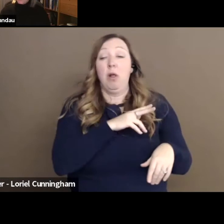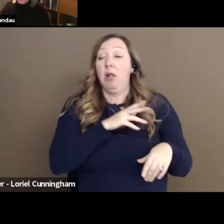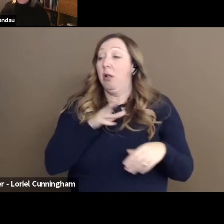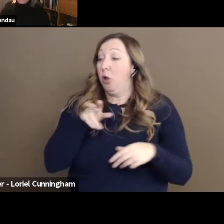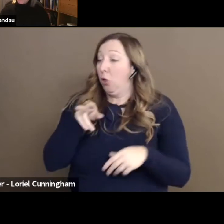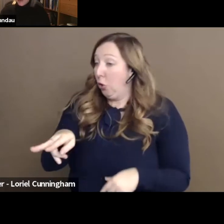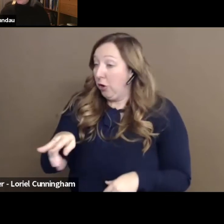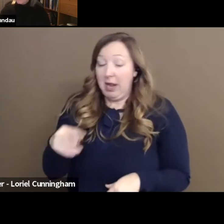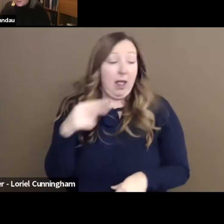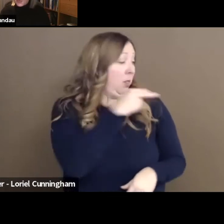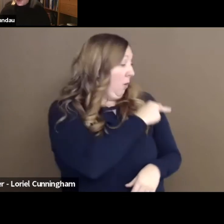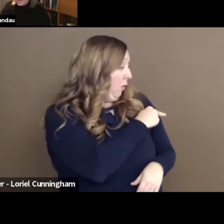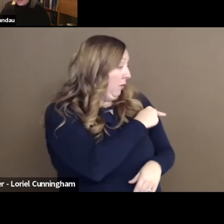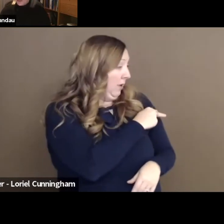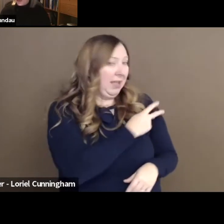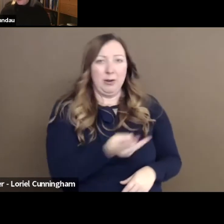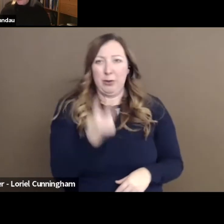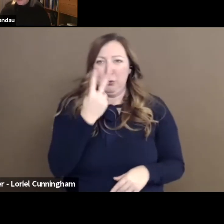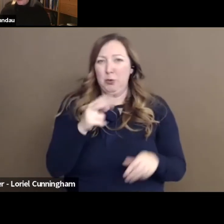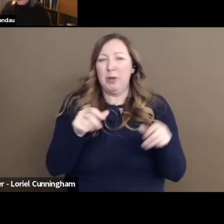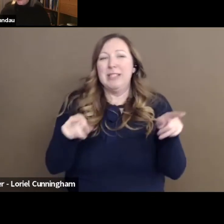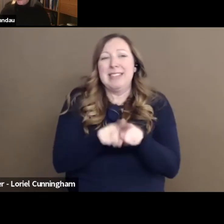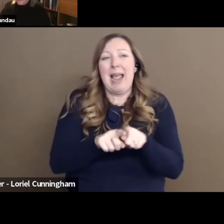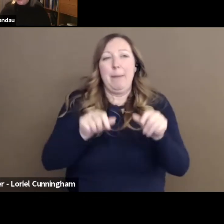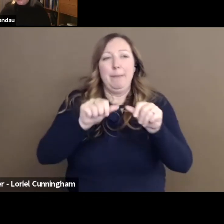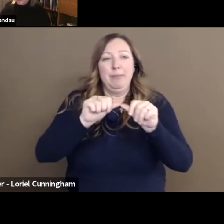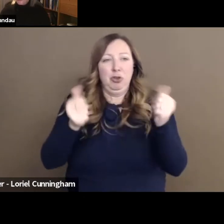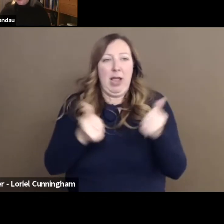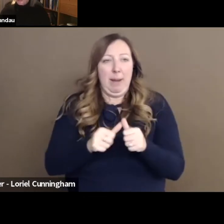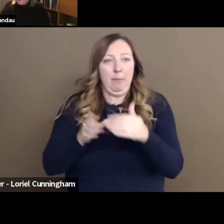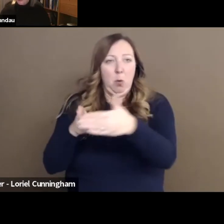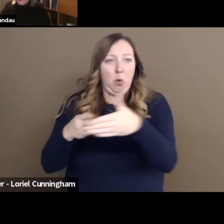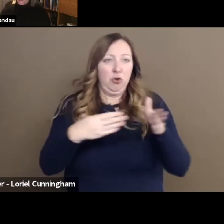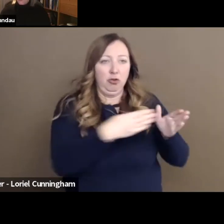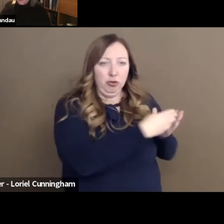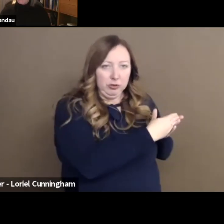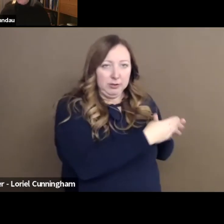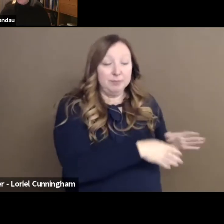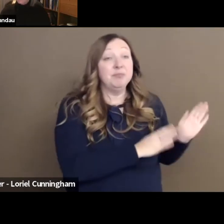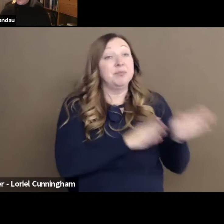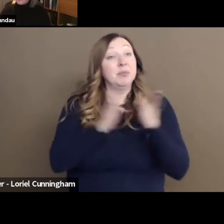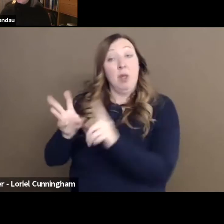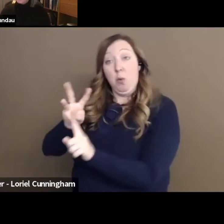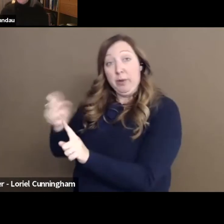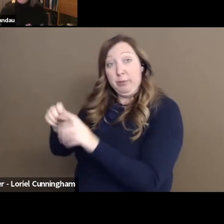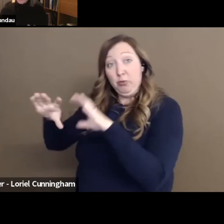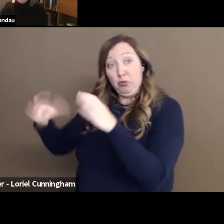and it turns out in this revised experiment so did individuals with william syndrome they did really